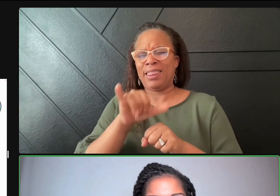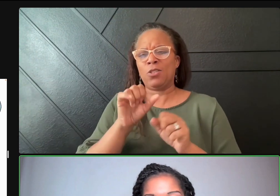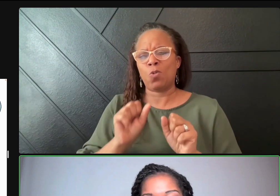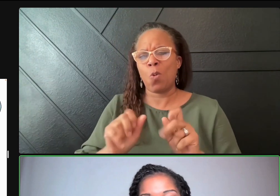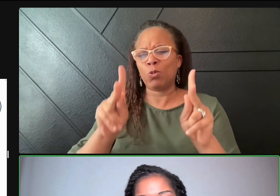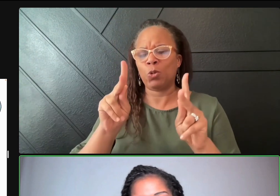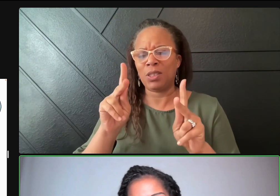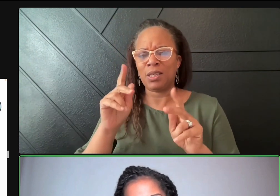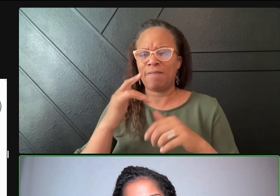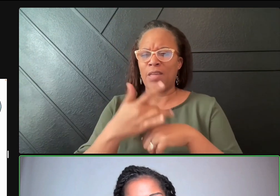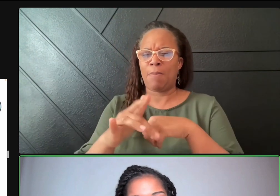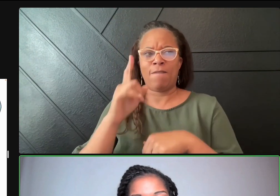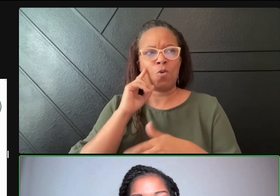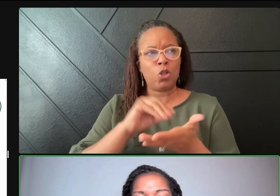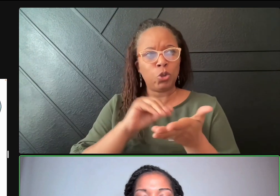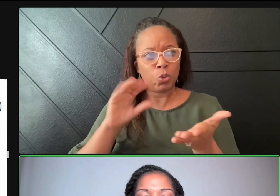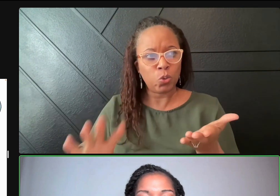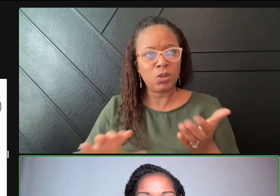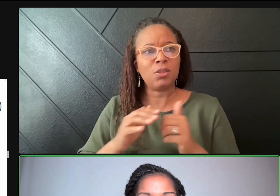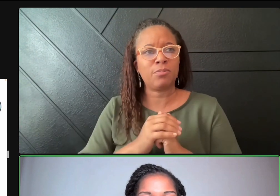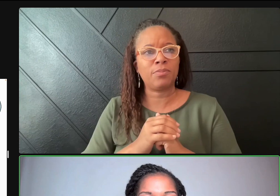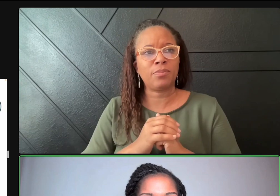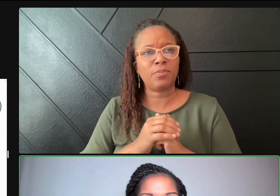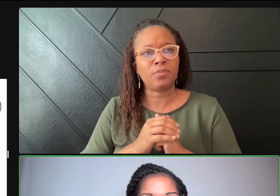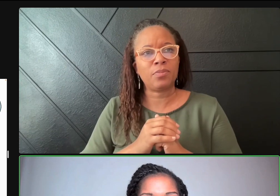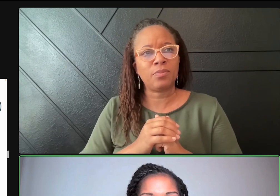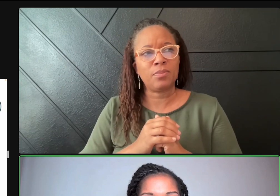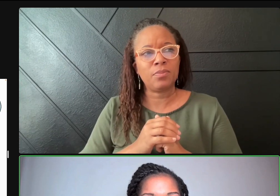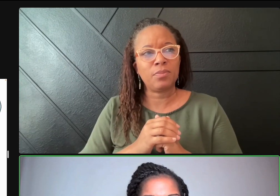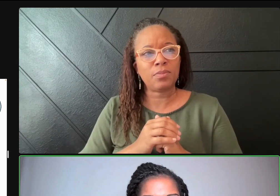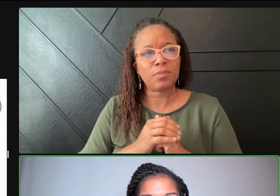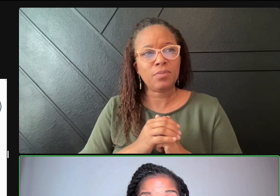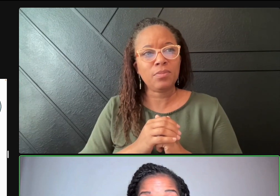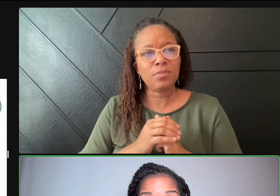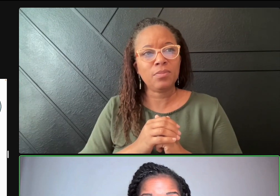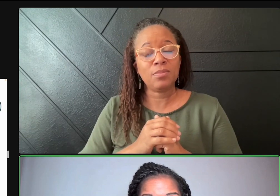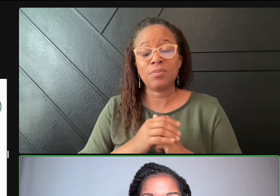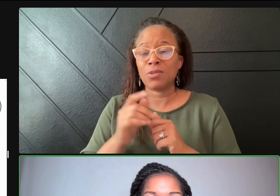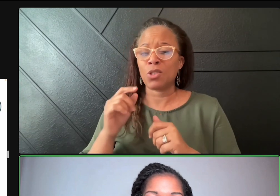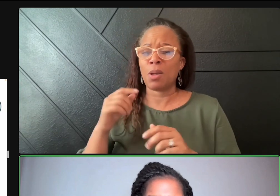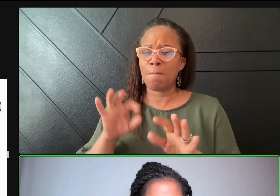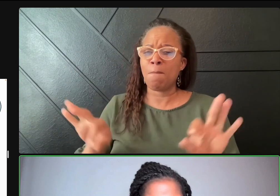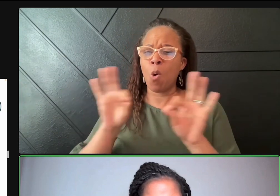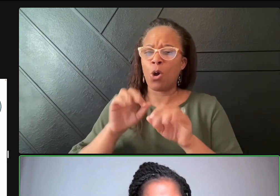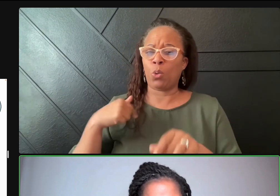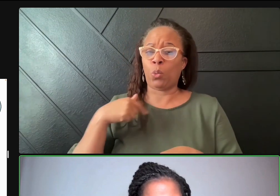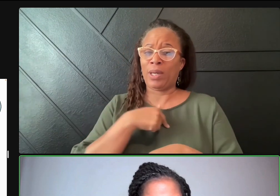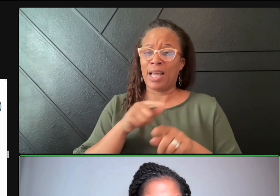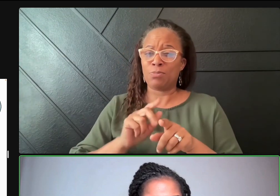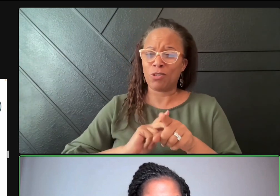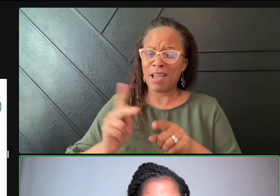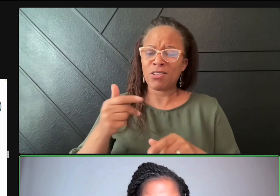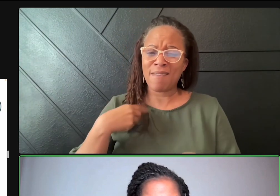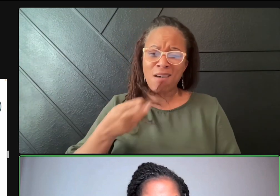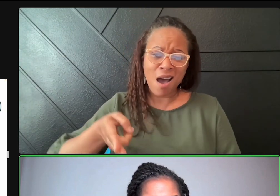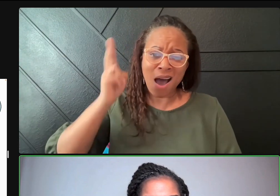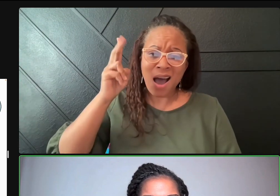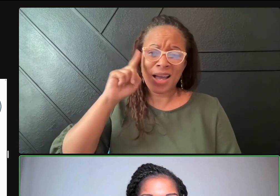heard it would be difficult. Allow everyone to experience for themselves and welcome the students into those spaces.